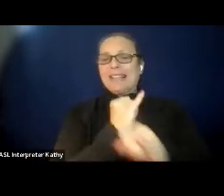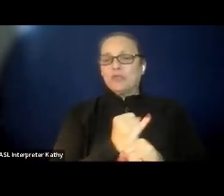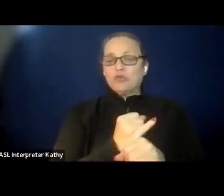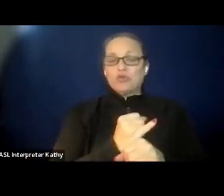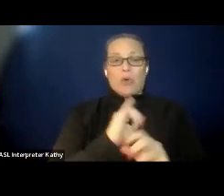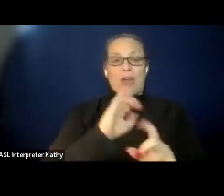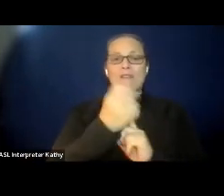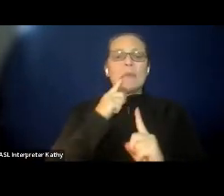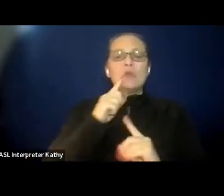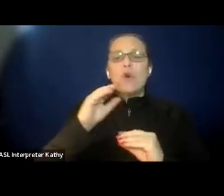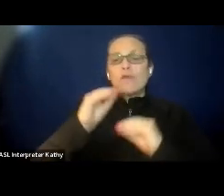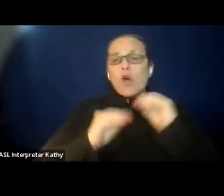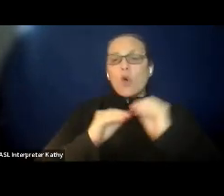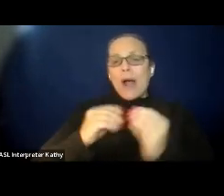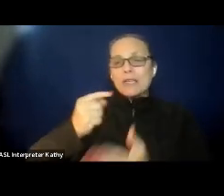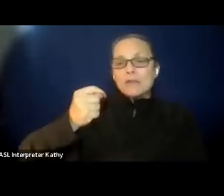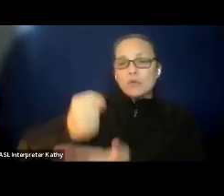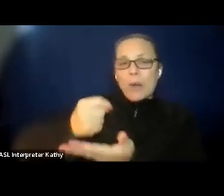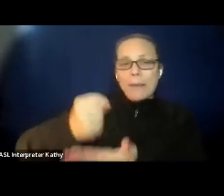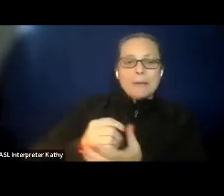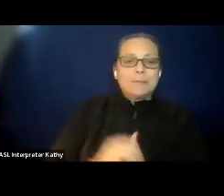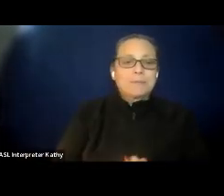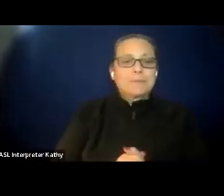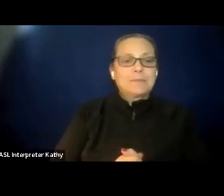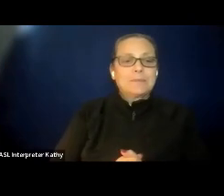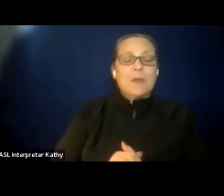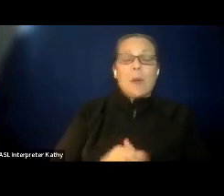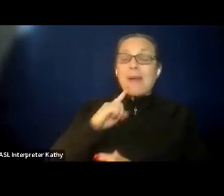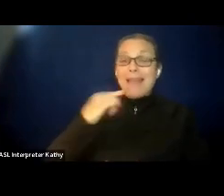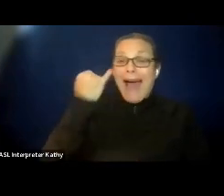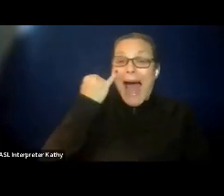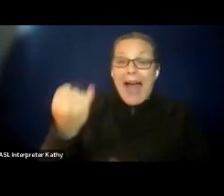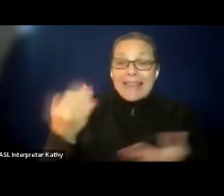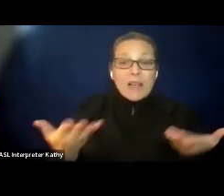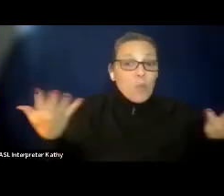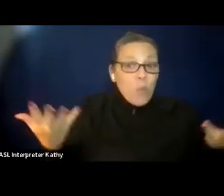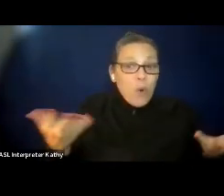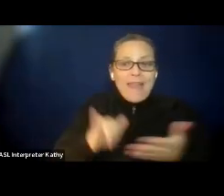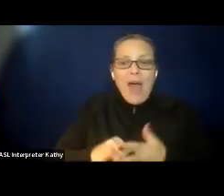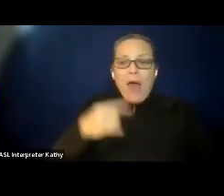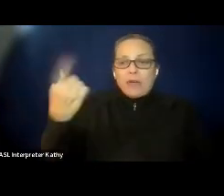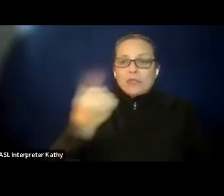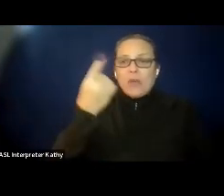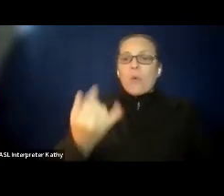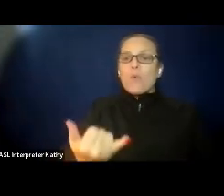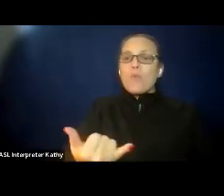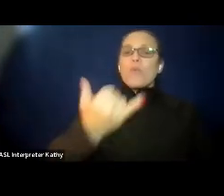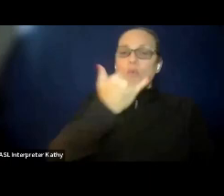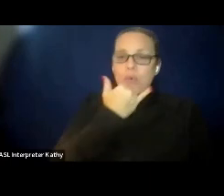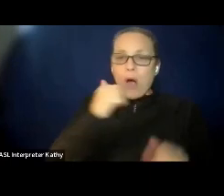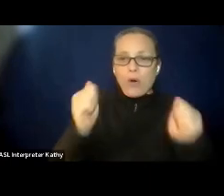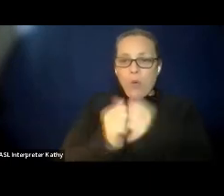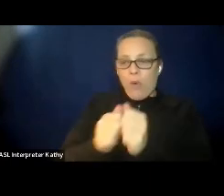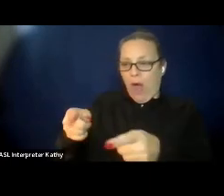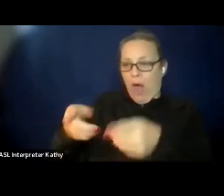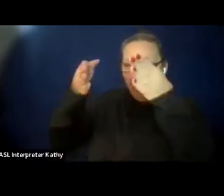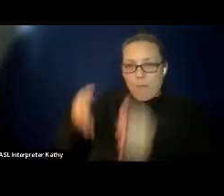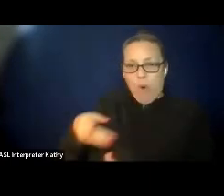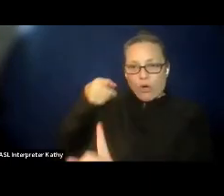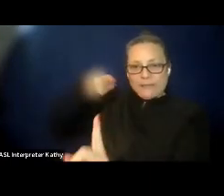which almost always leads the disabled person to the medical industrial complex or other institutional settings for